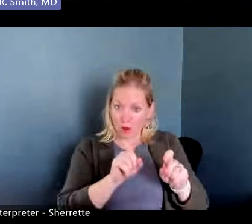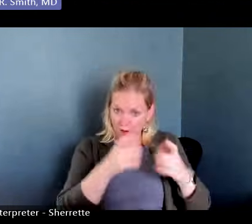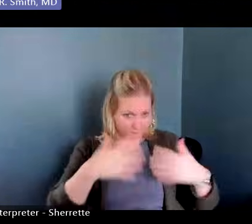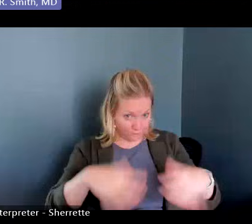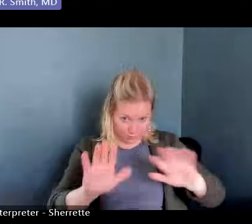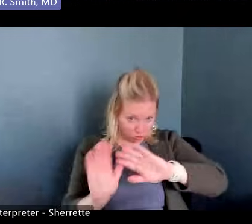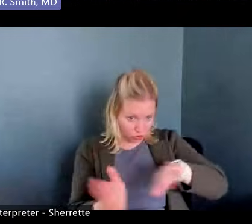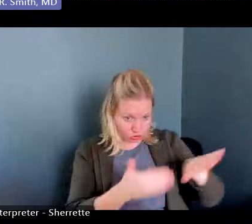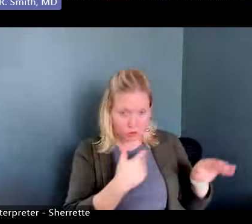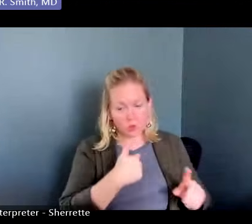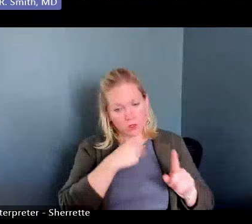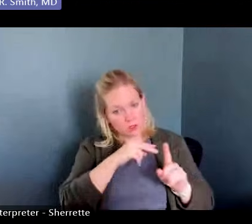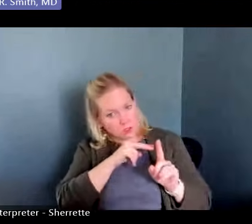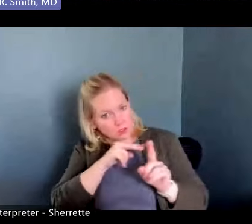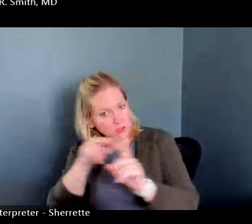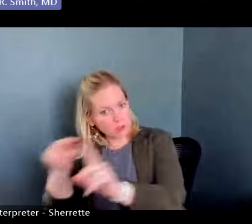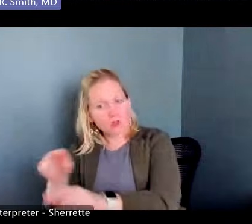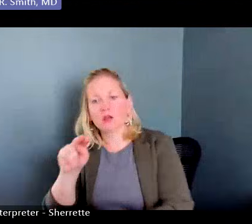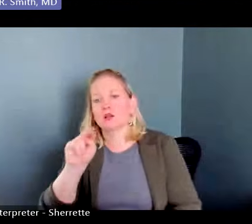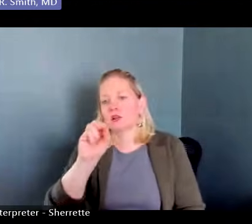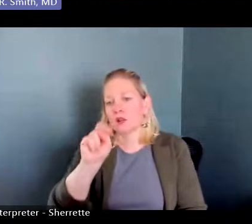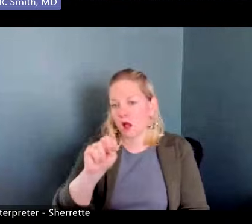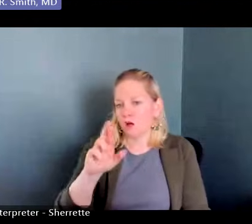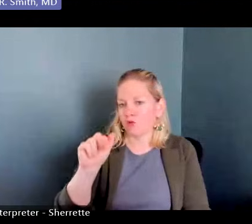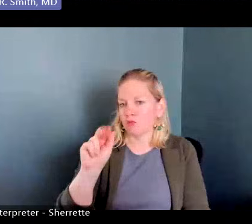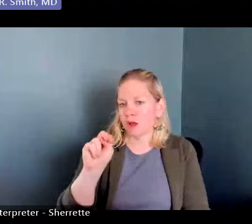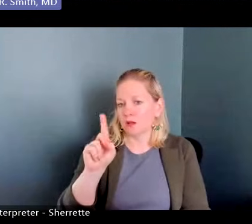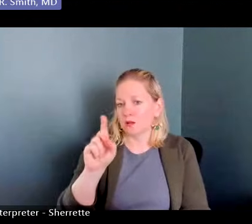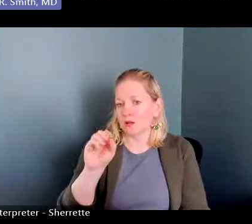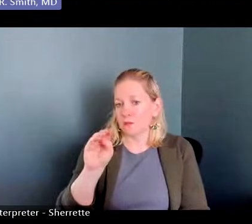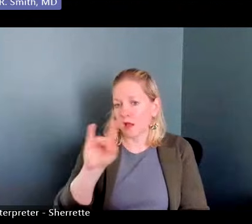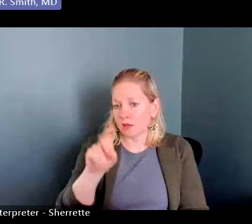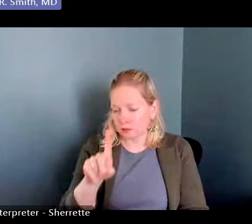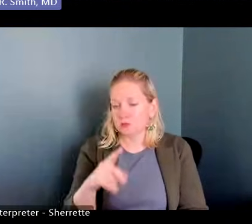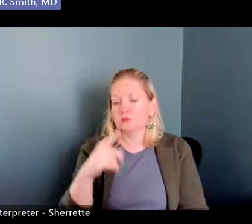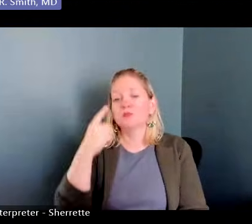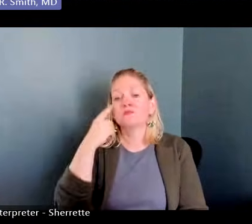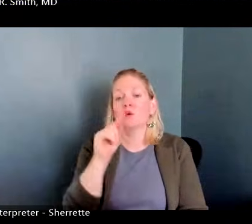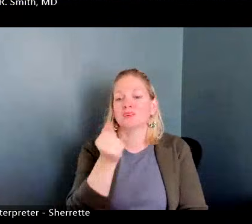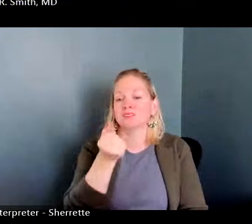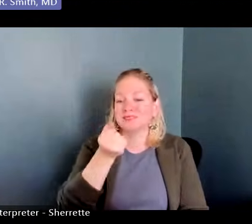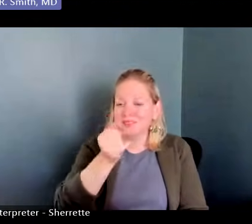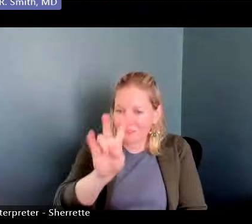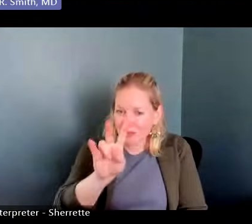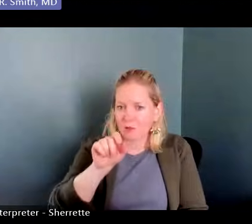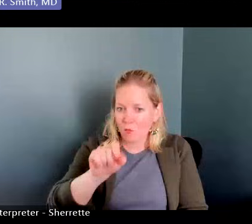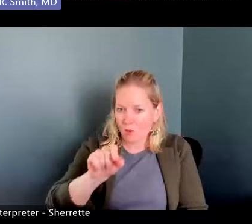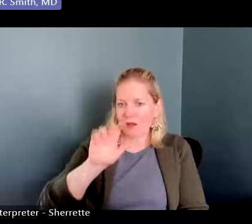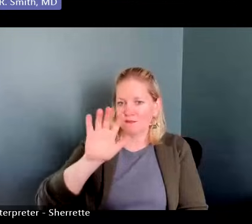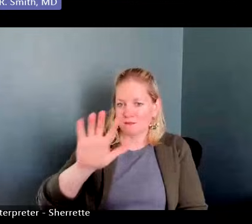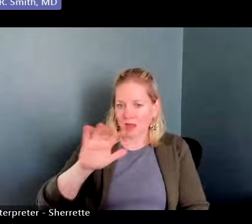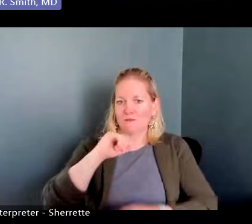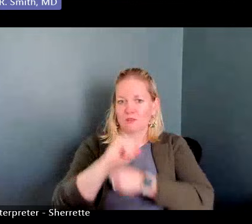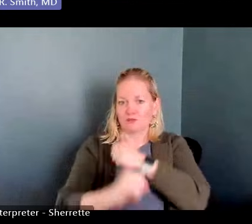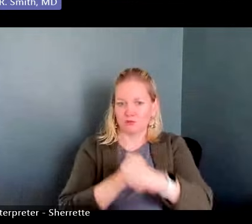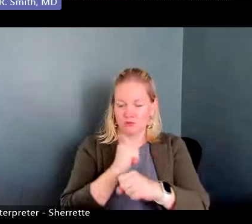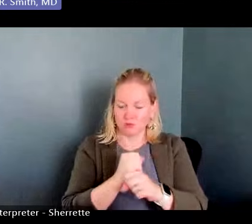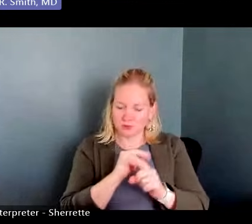non-randomized fashion for 17 and a half years on average, trying to show the benefits as well